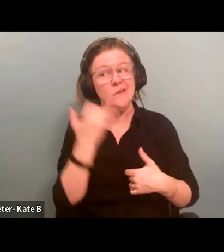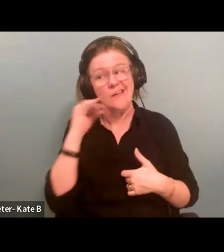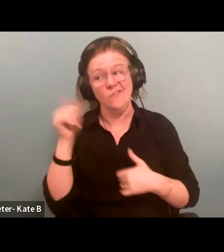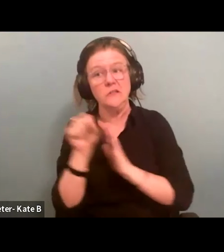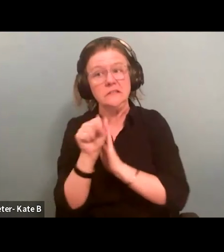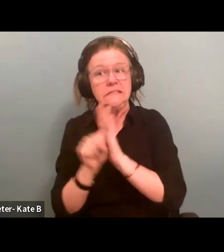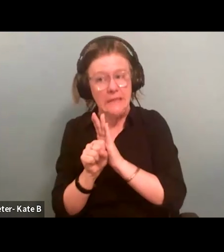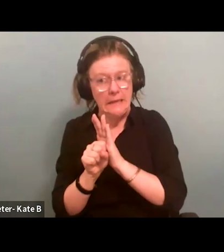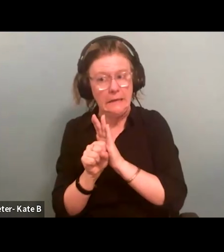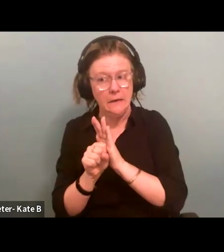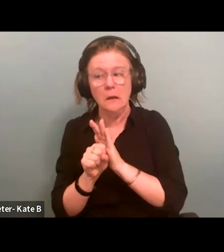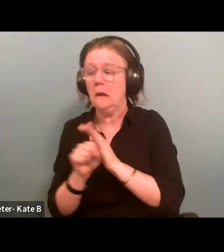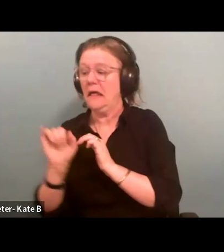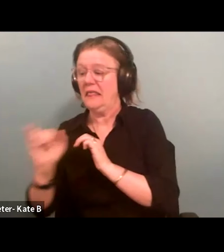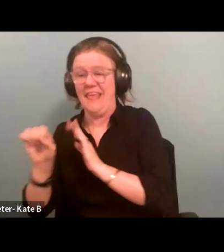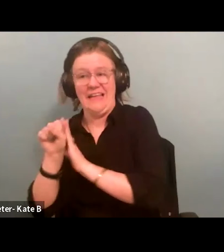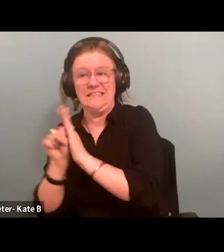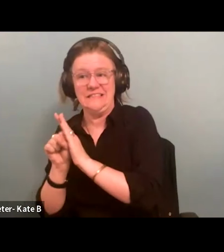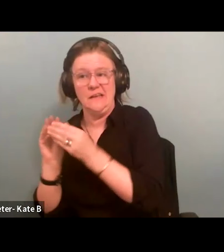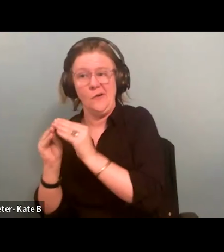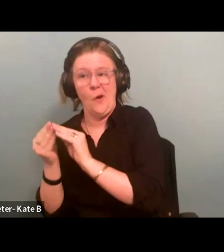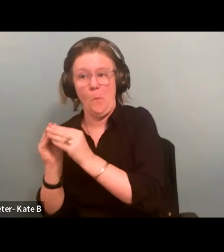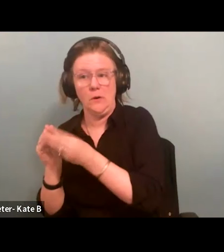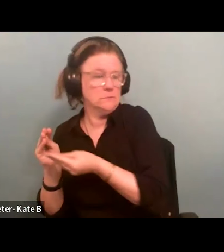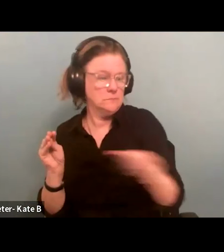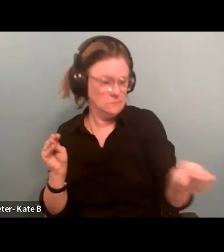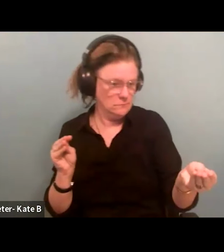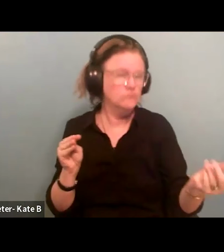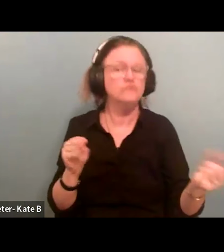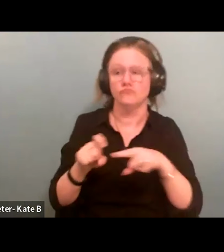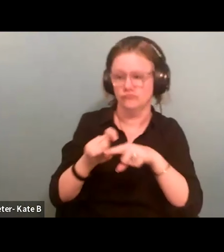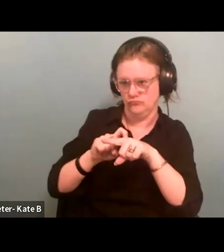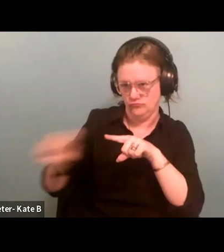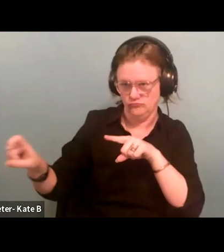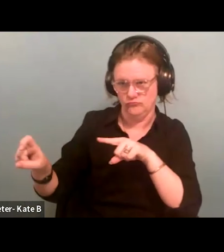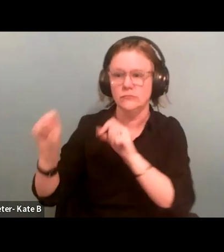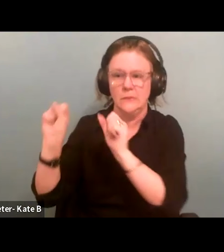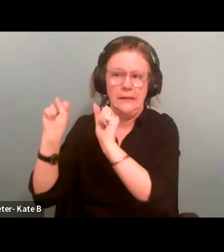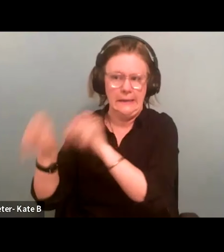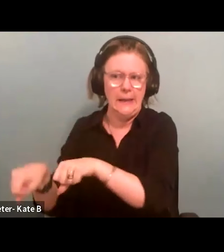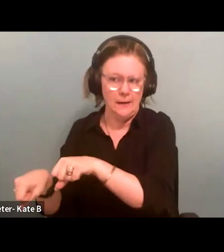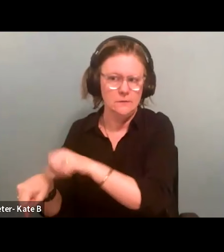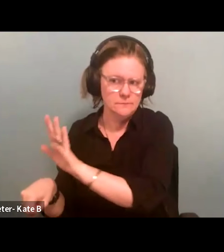we can refer directly to the Area Agency on Aging in that jurisdiction.